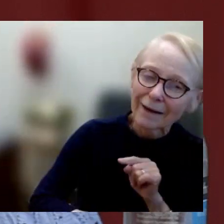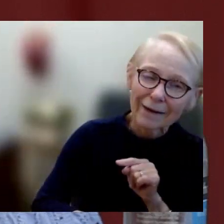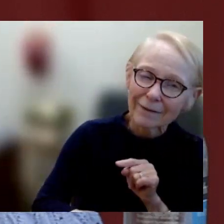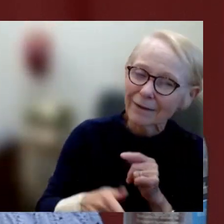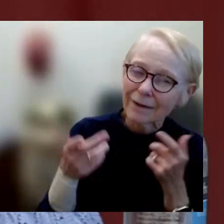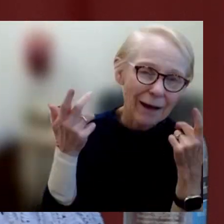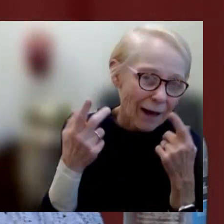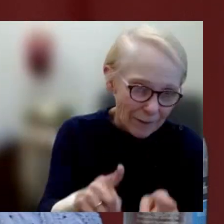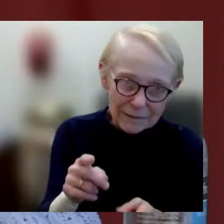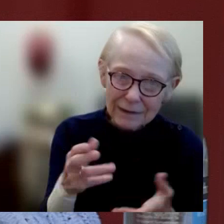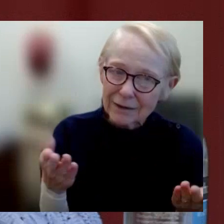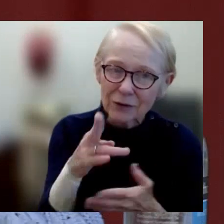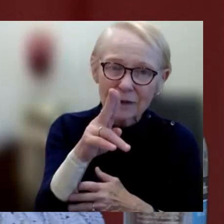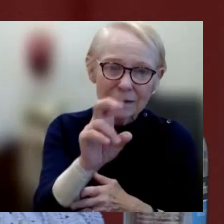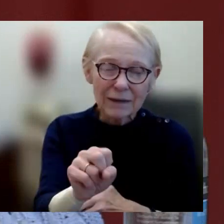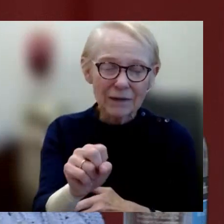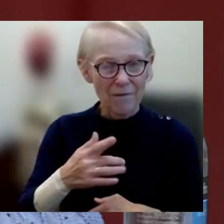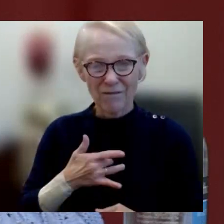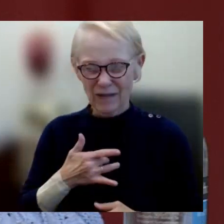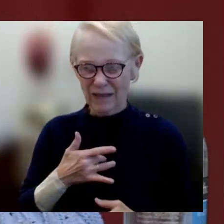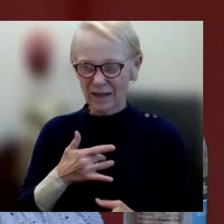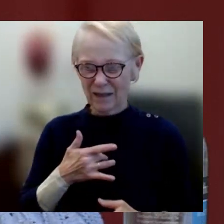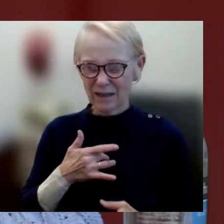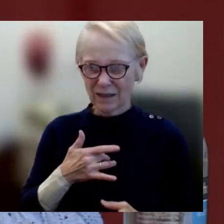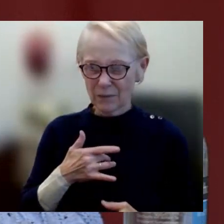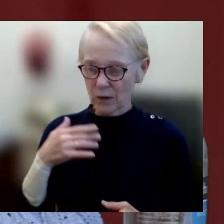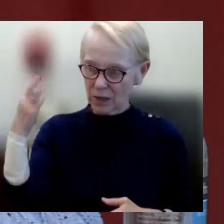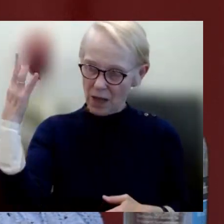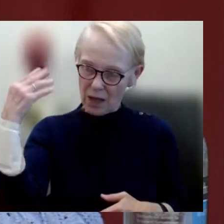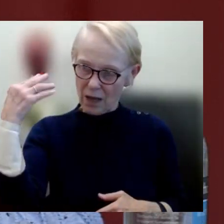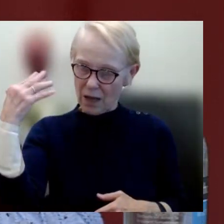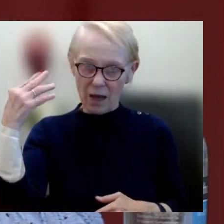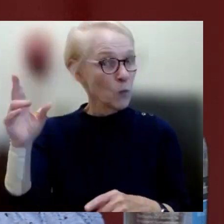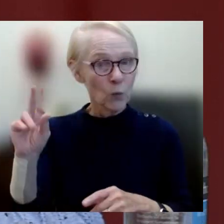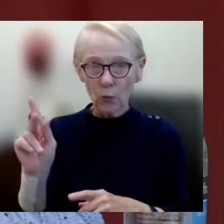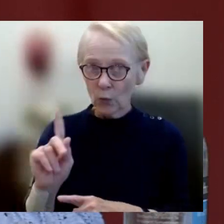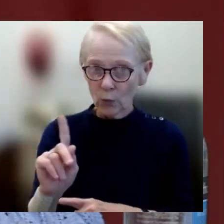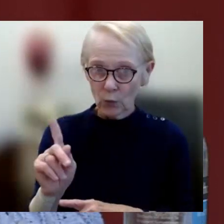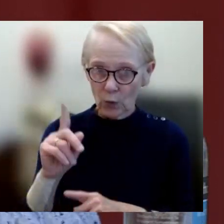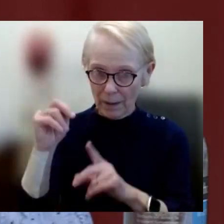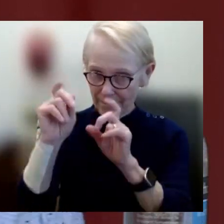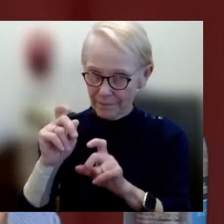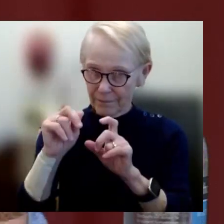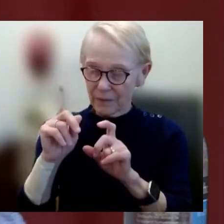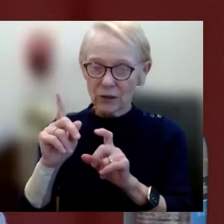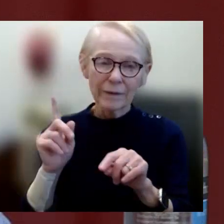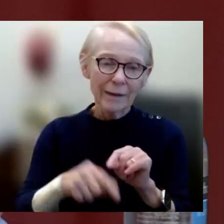so if you feel like someone's photographing you or they're videoing you any type of intimidation